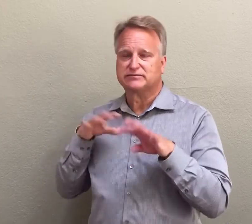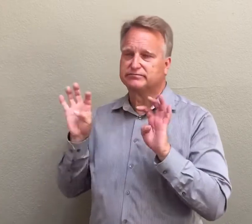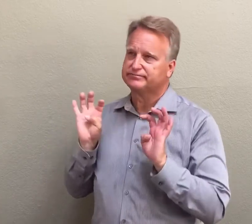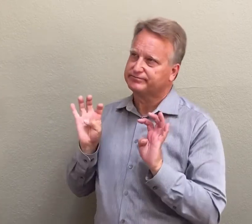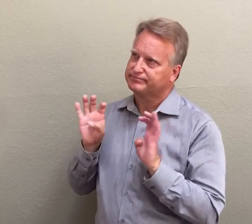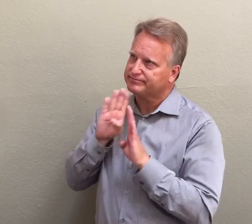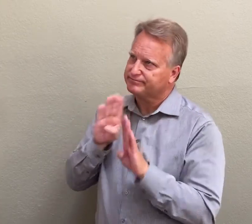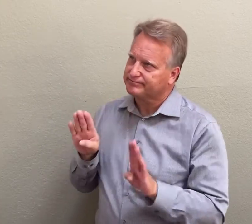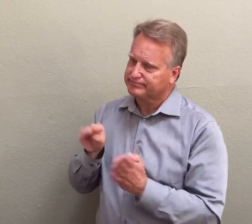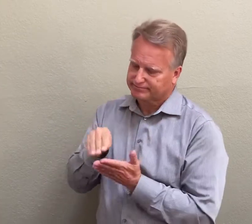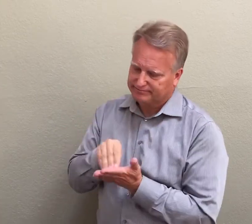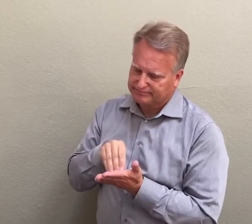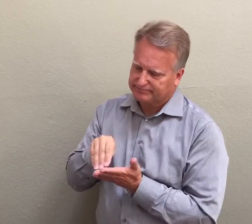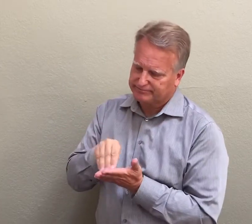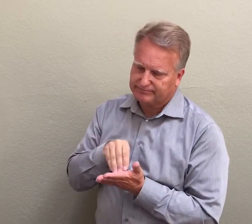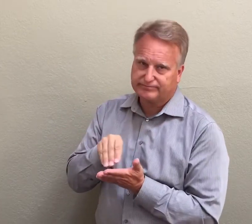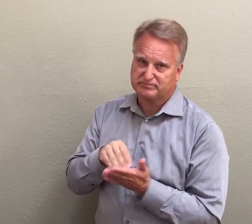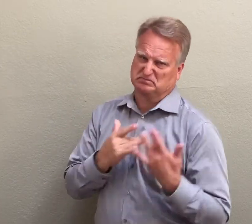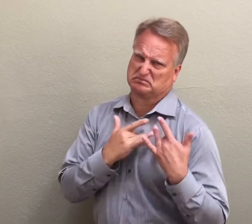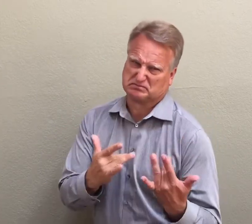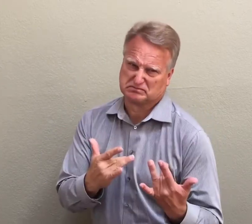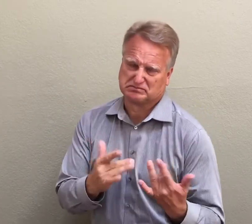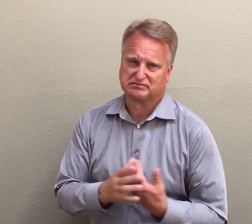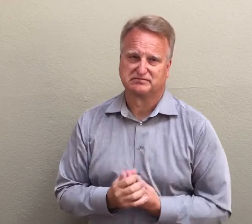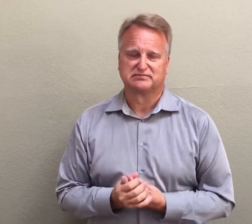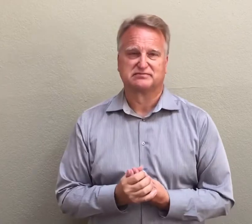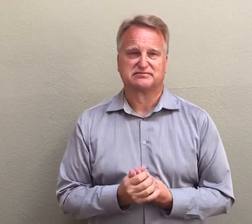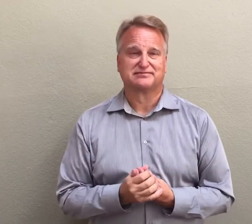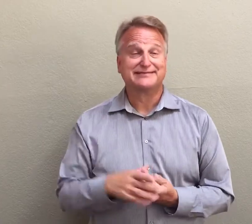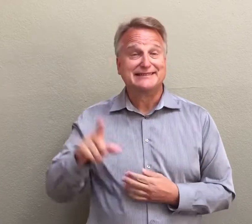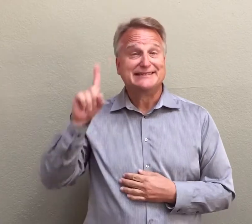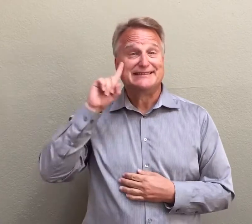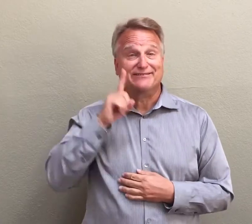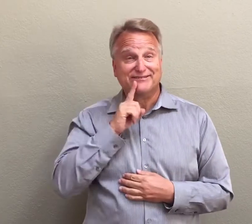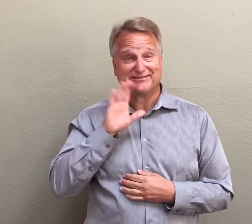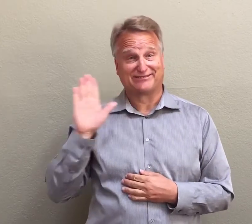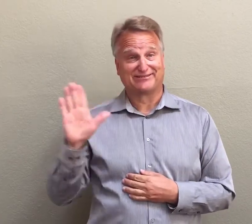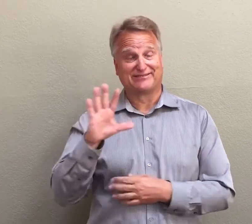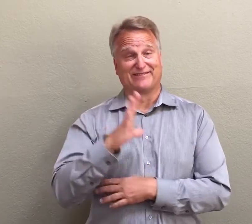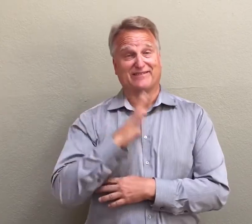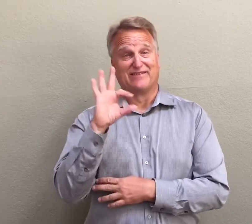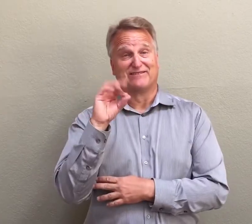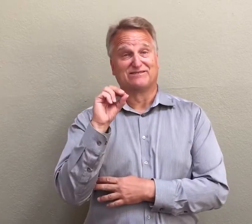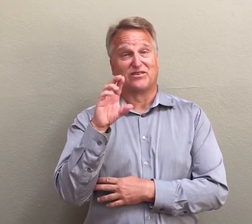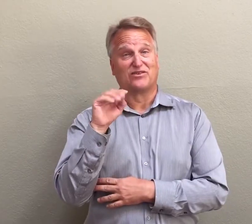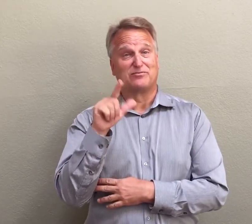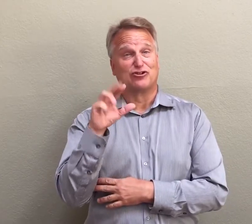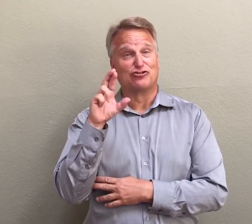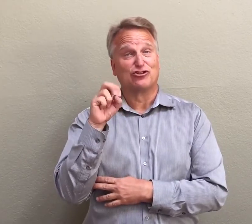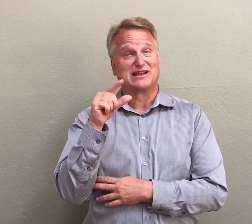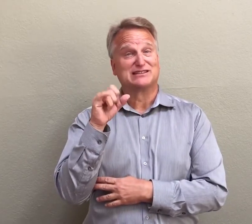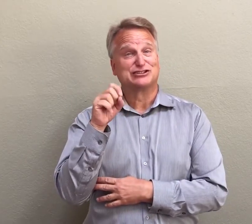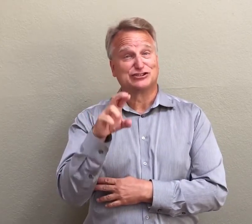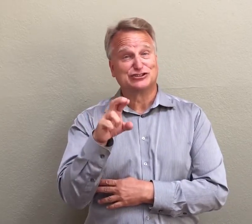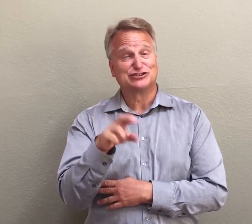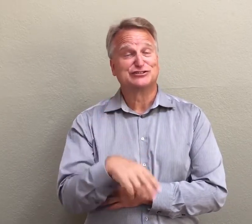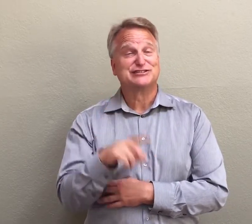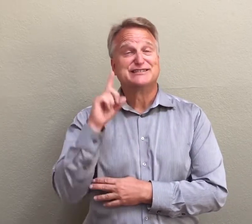hearing attendees silently taking notes. However, with Deaf people, their formal register is different.